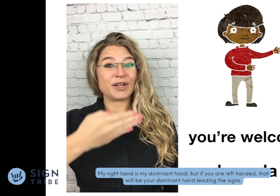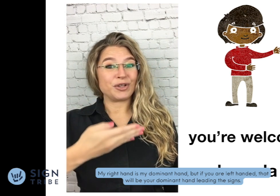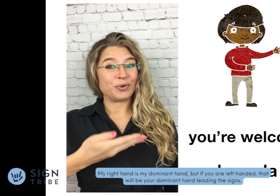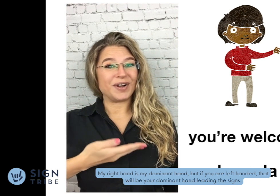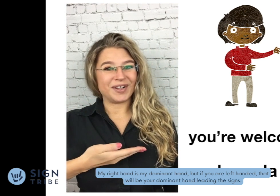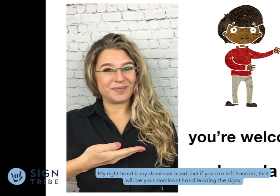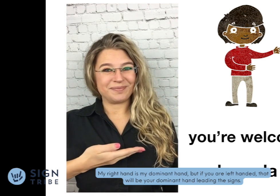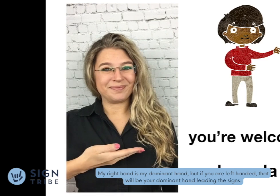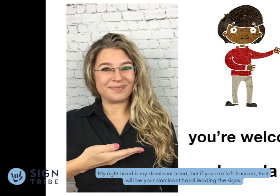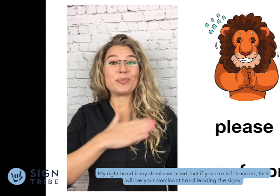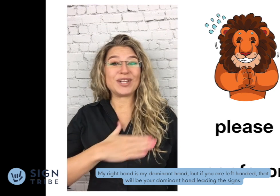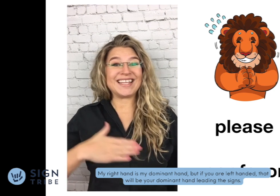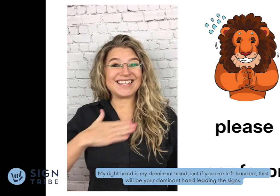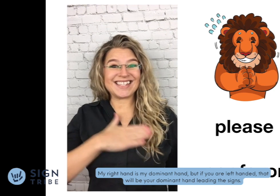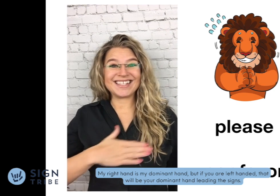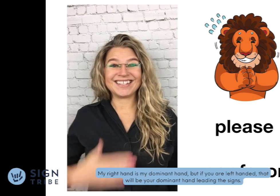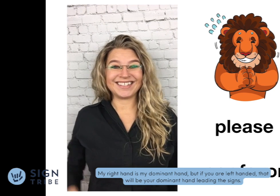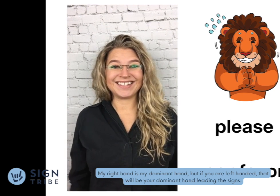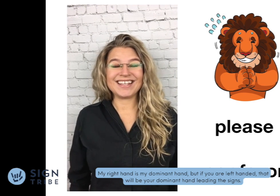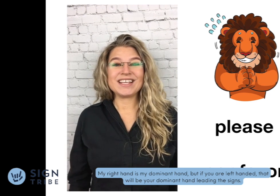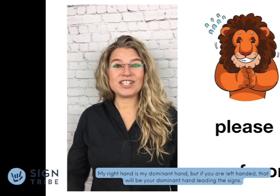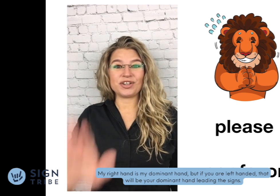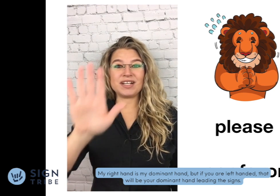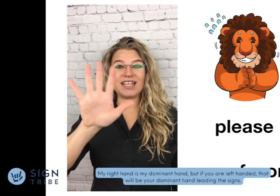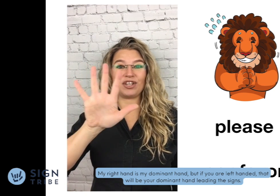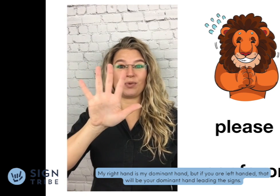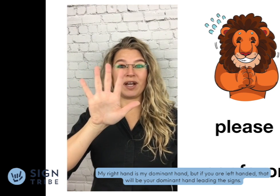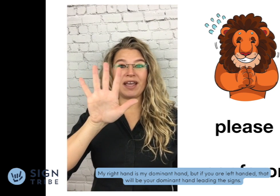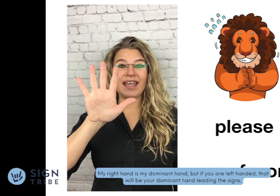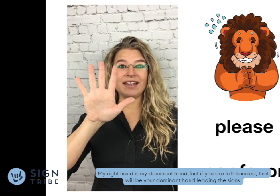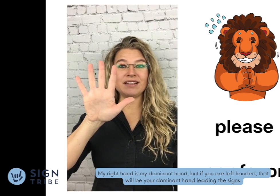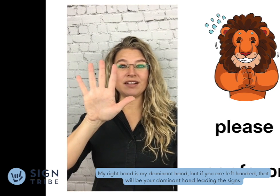You're welcome. Please. So you're going to take your right hand,